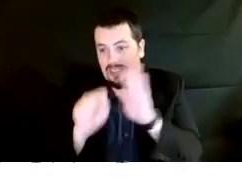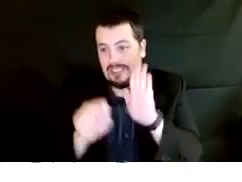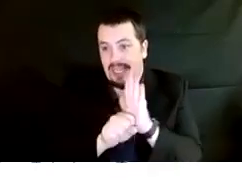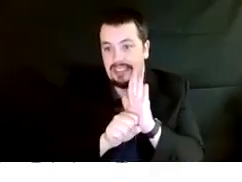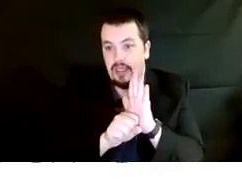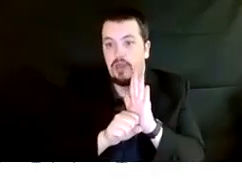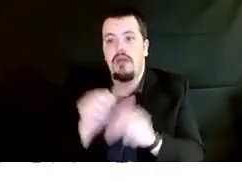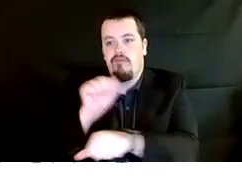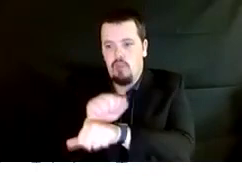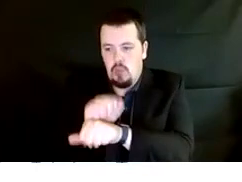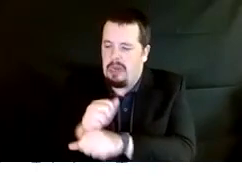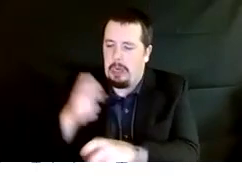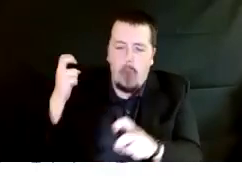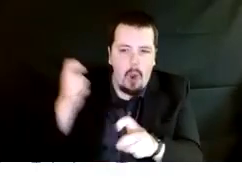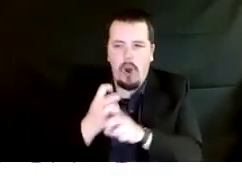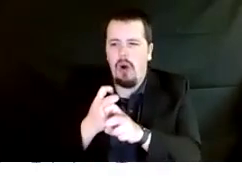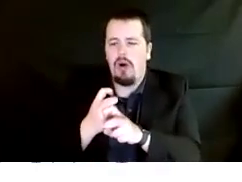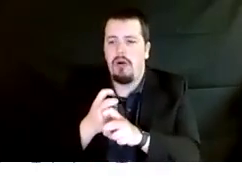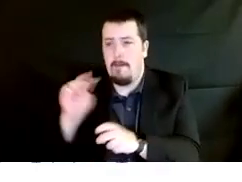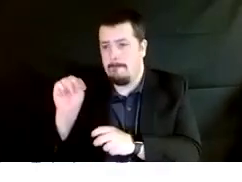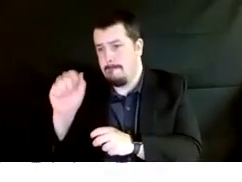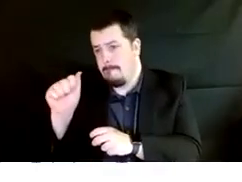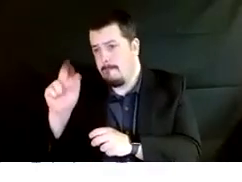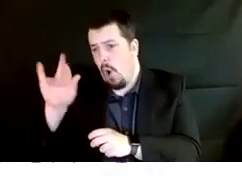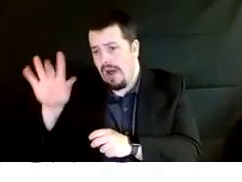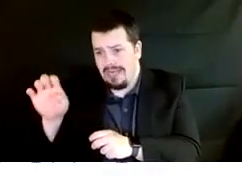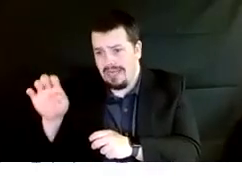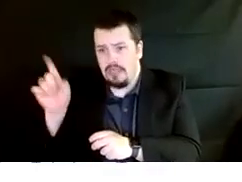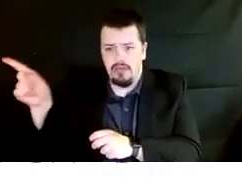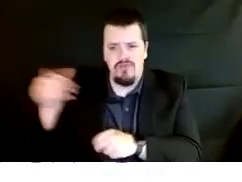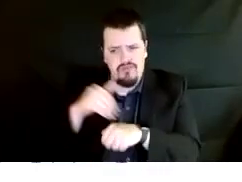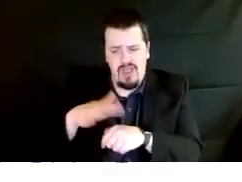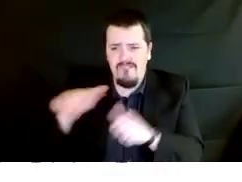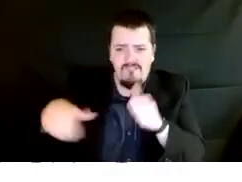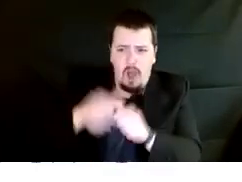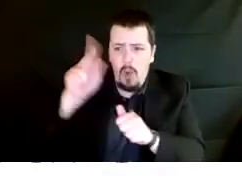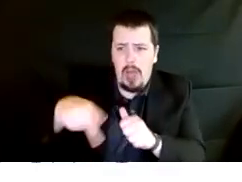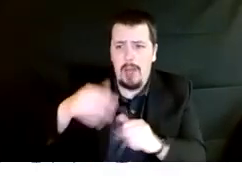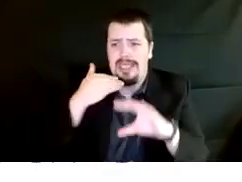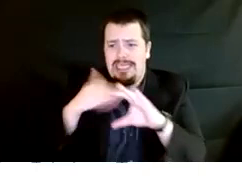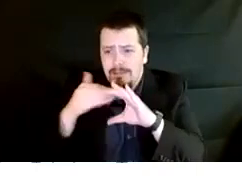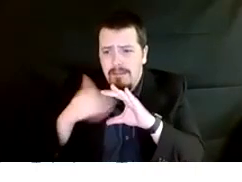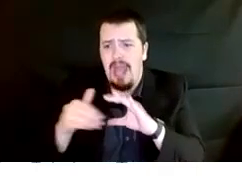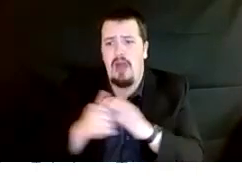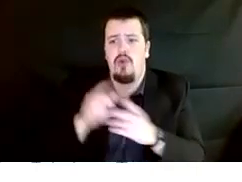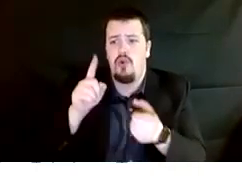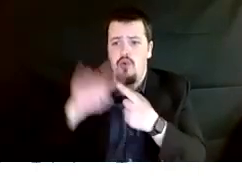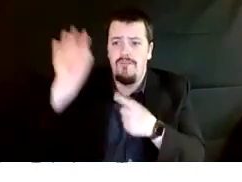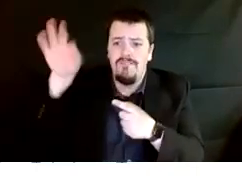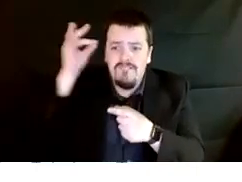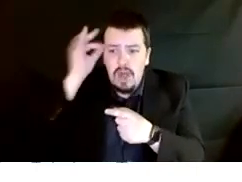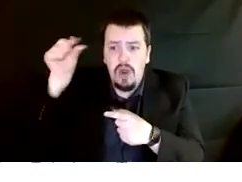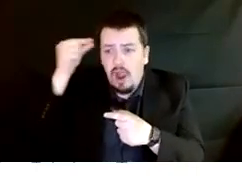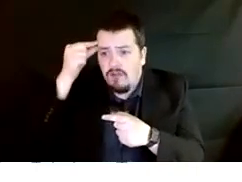very hard um Martie sent lots of follow-up emails to the federal government um really making sure